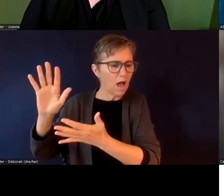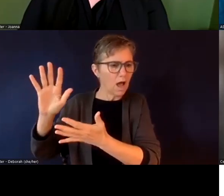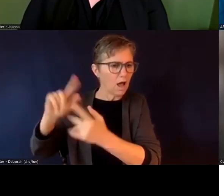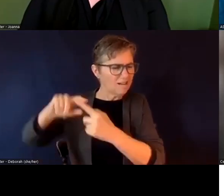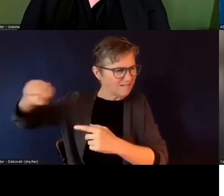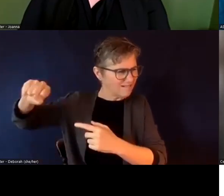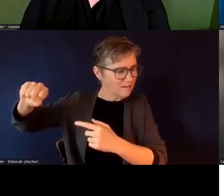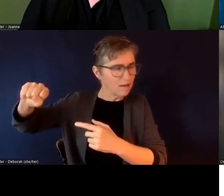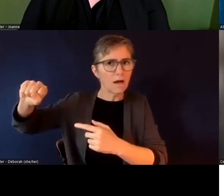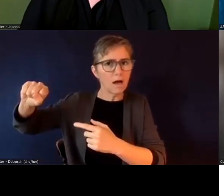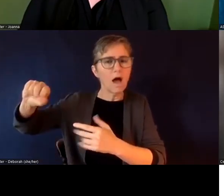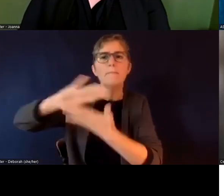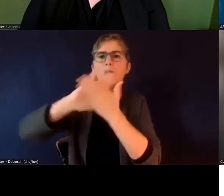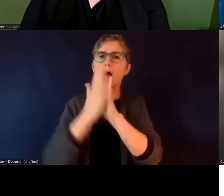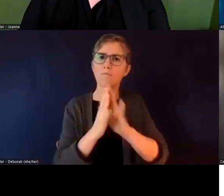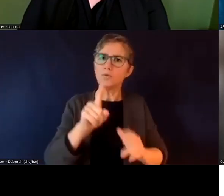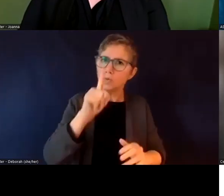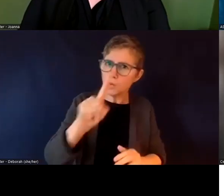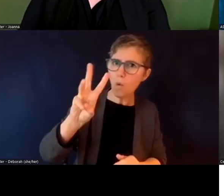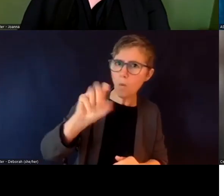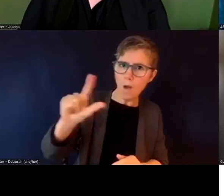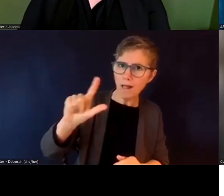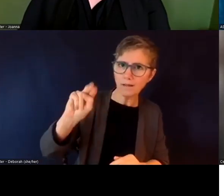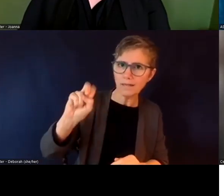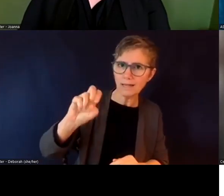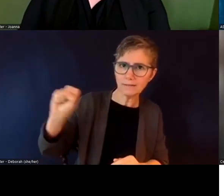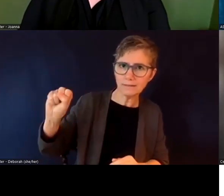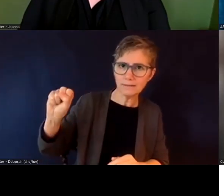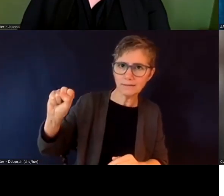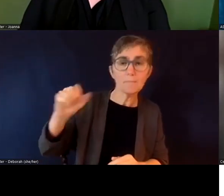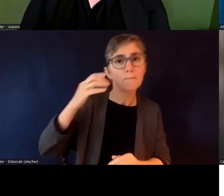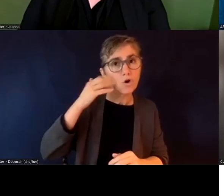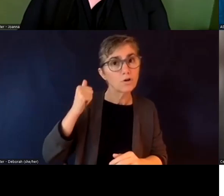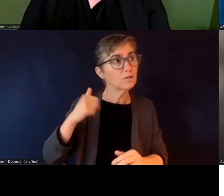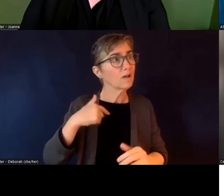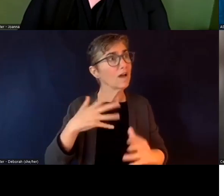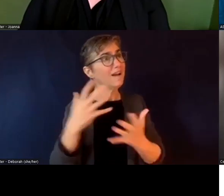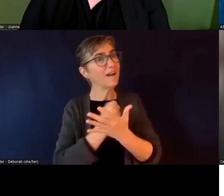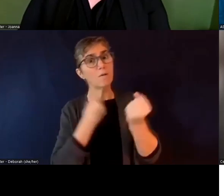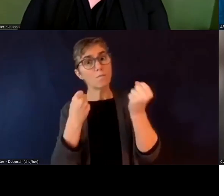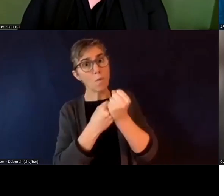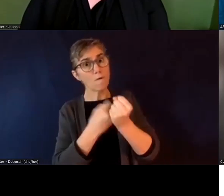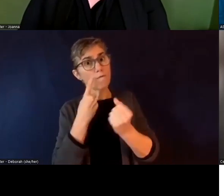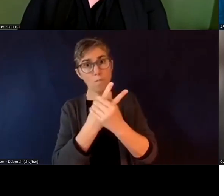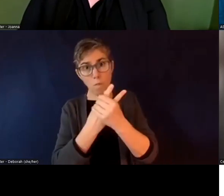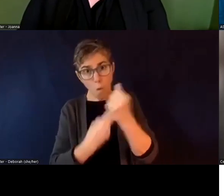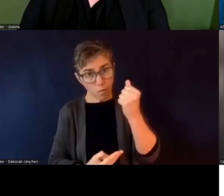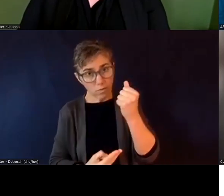That's the difference. When you can get support for both, you can go from abstinence to wellness